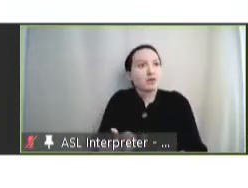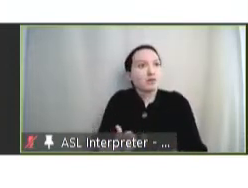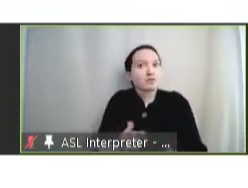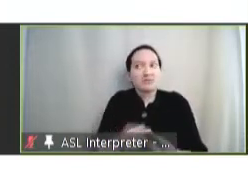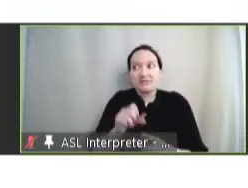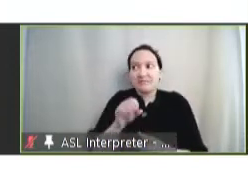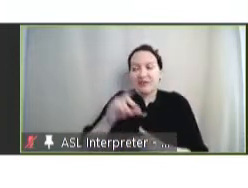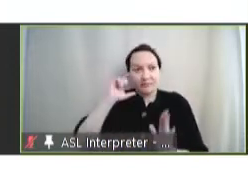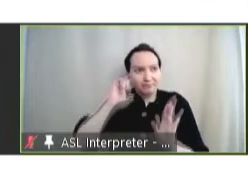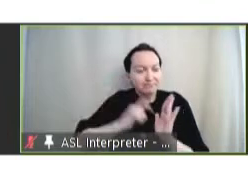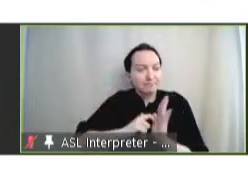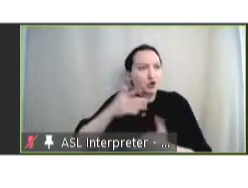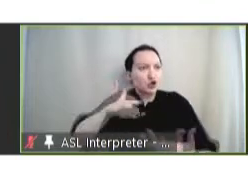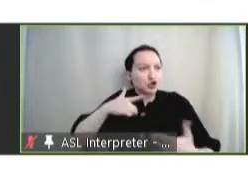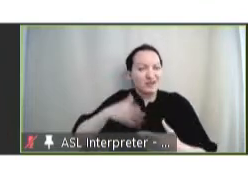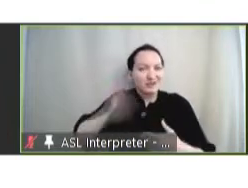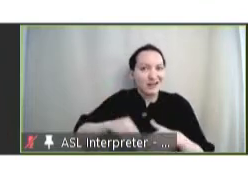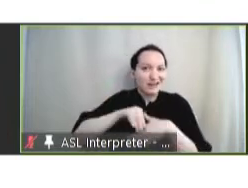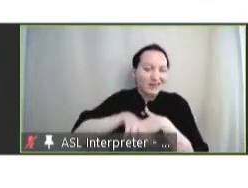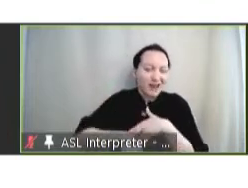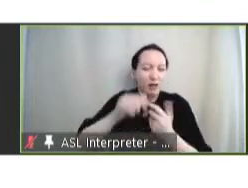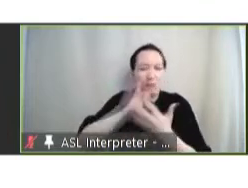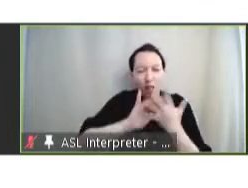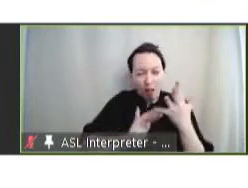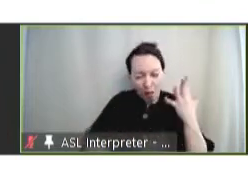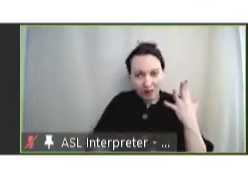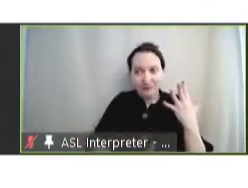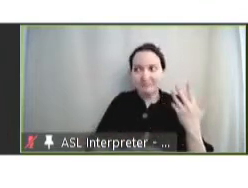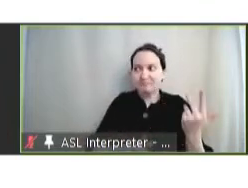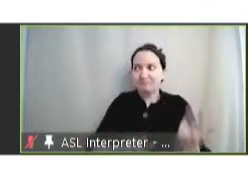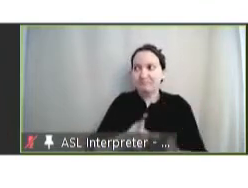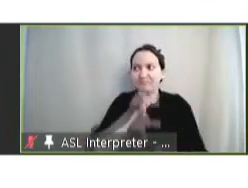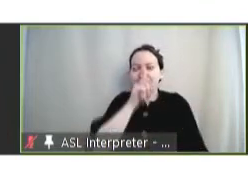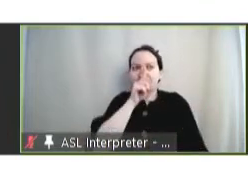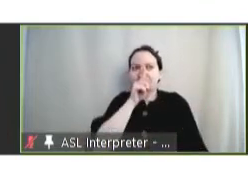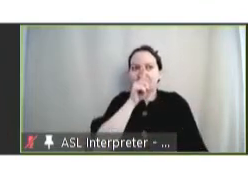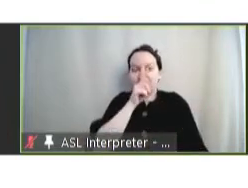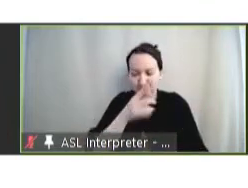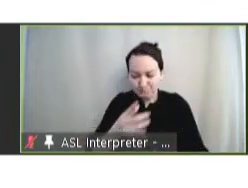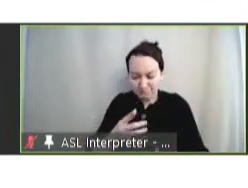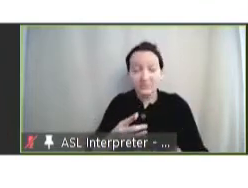about side effects, et cetera. And, you know, sometimes we've also seen